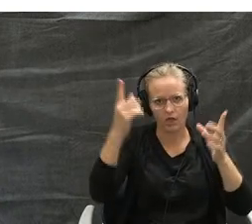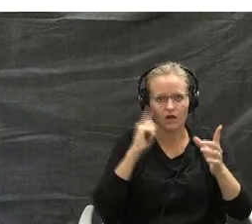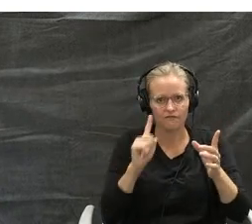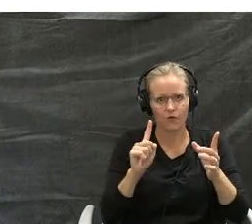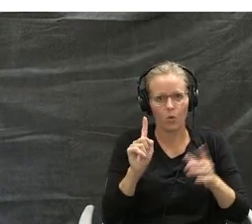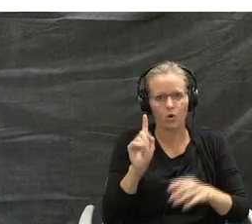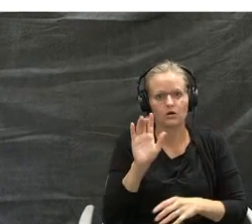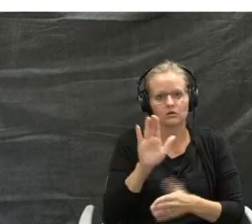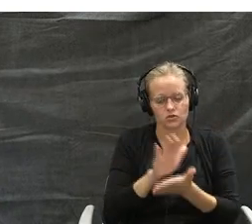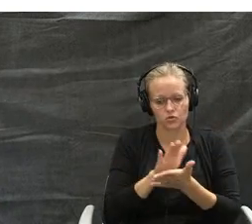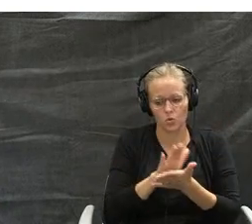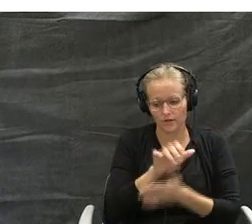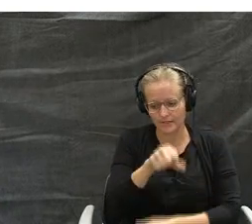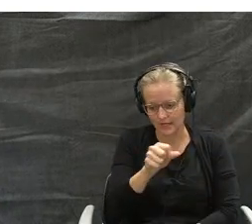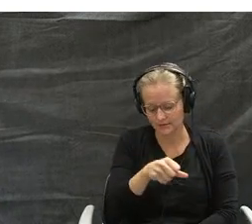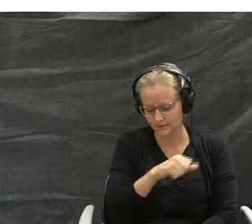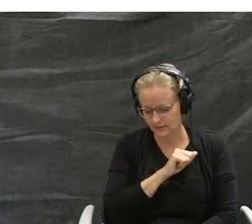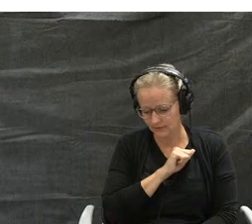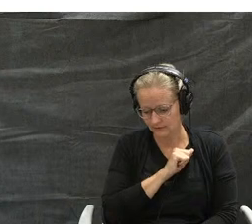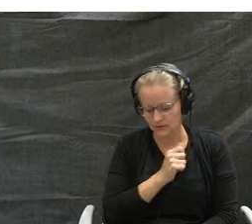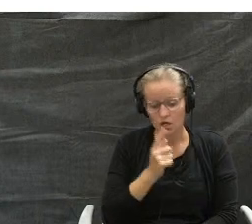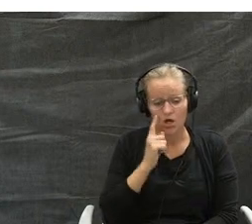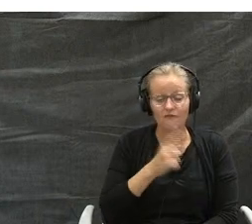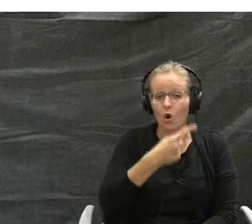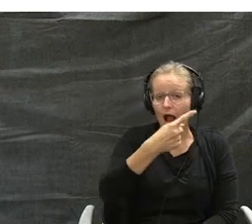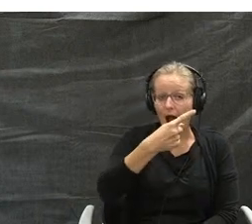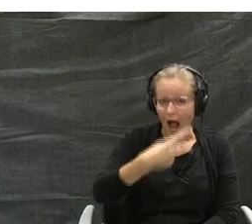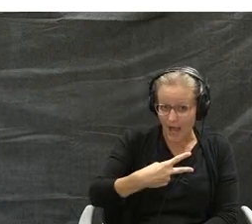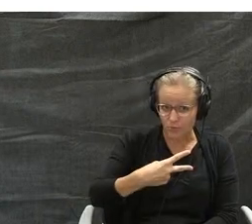models, how will you split up which children attend which day